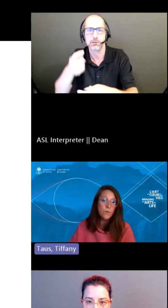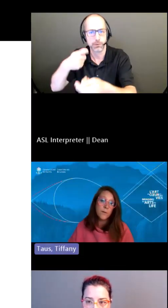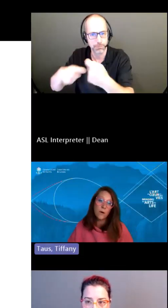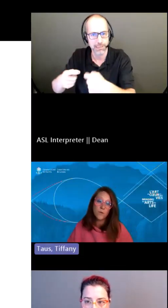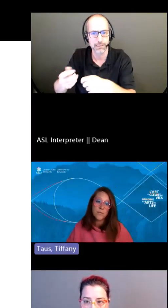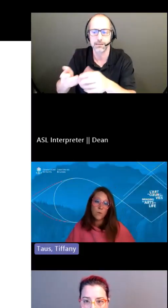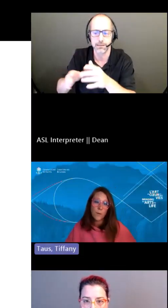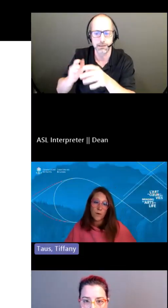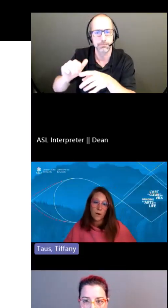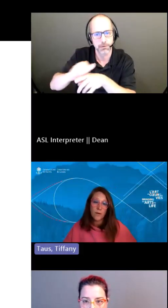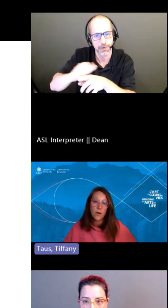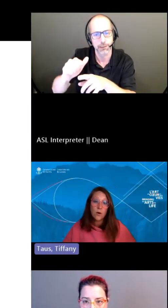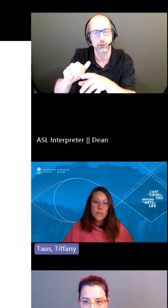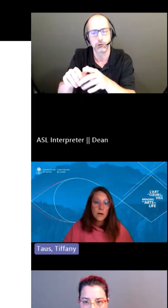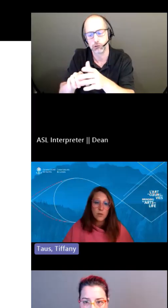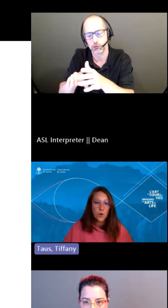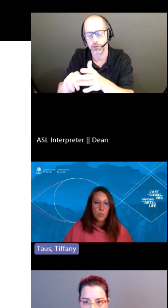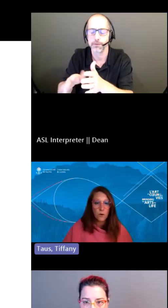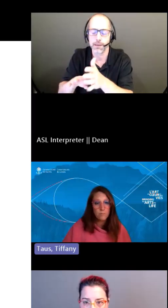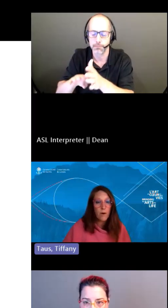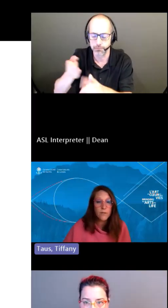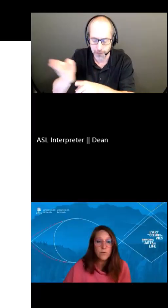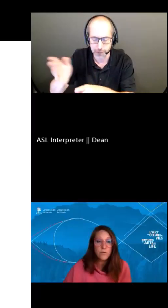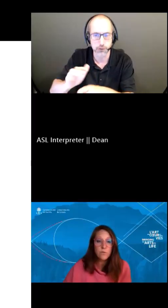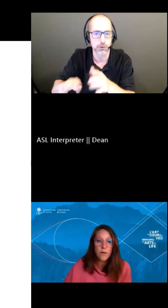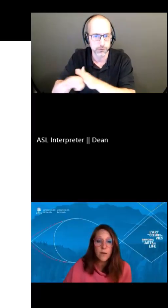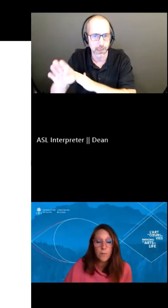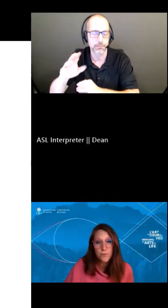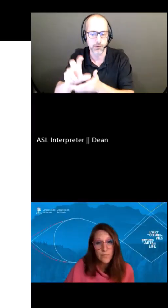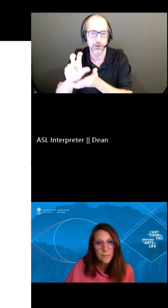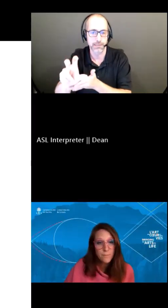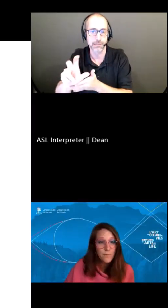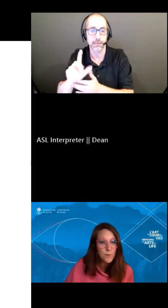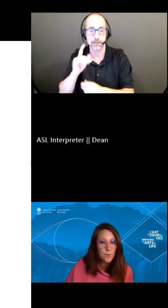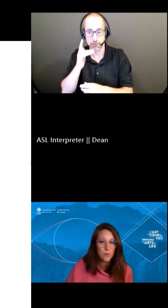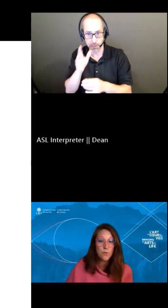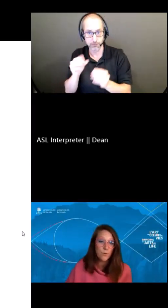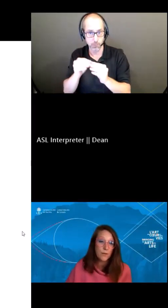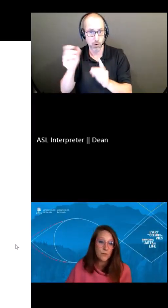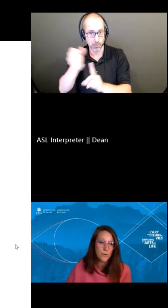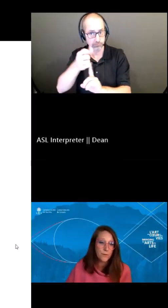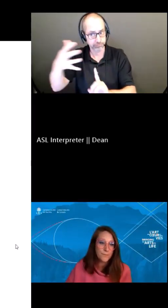We will be hosting a webinar in early October on this new funding opportunity, so be sure to register.